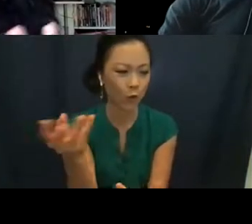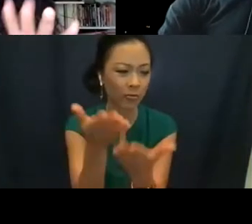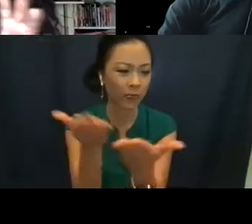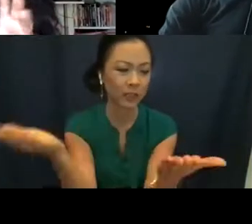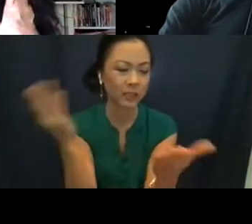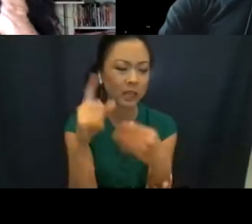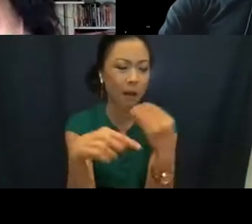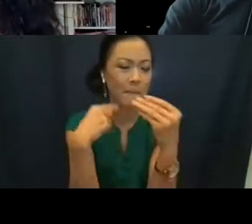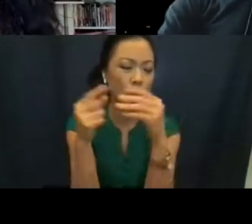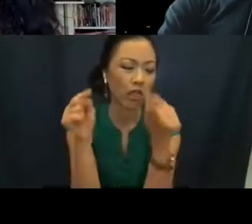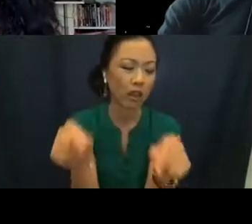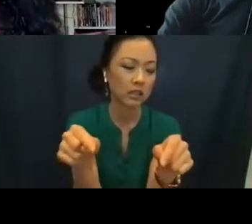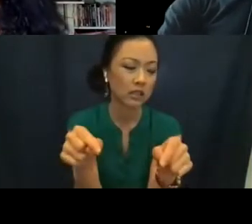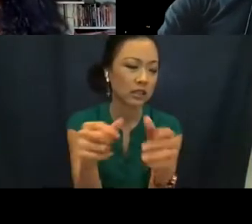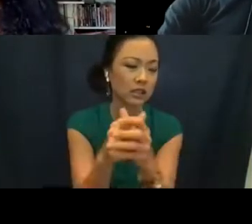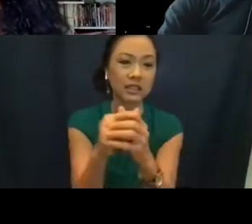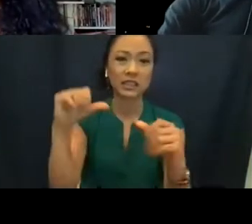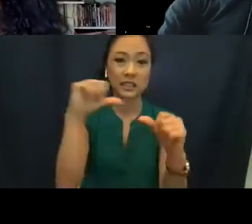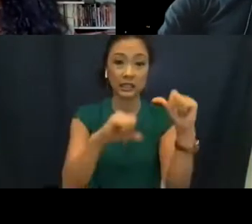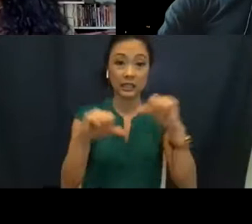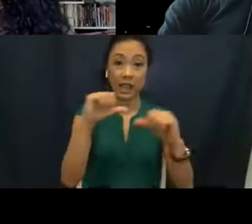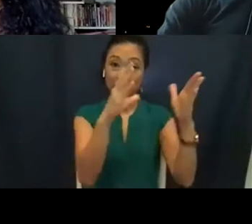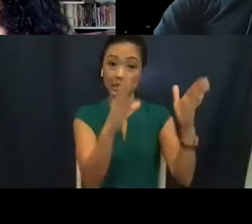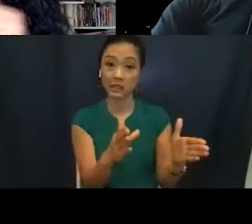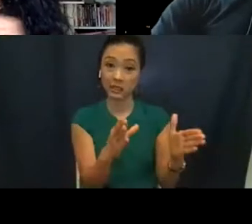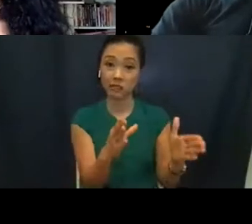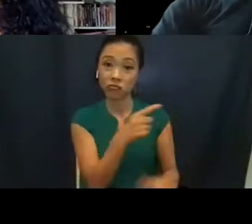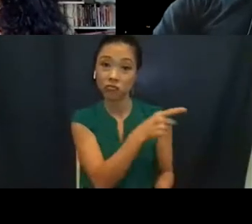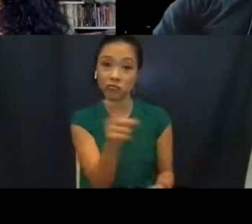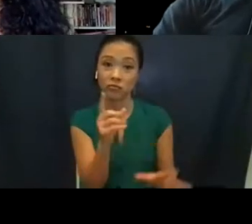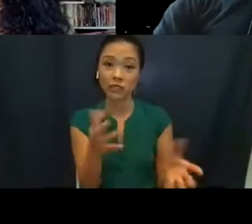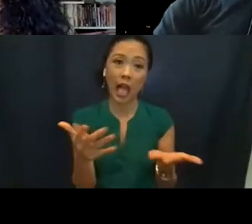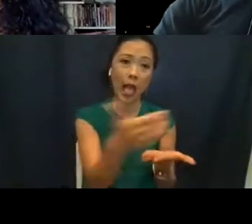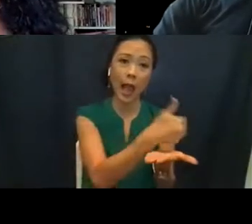get a lot of money because there is a utilitarian, hopefully,